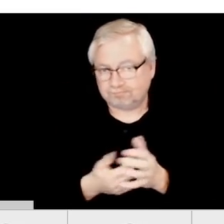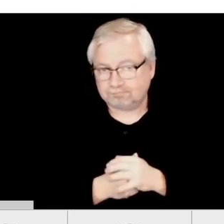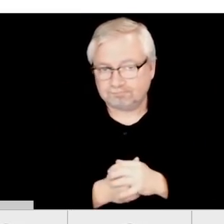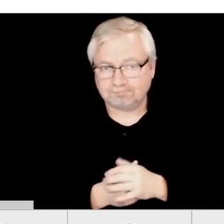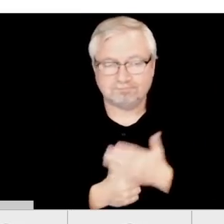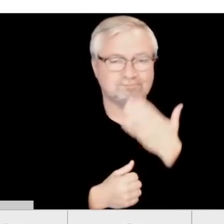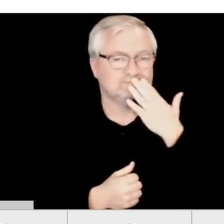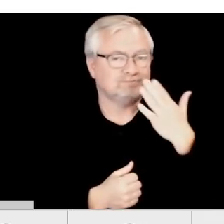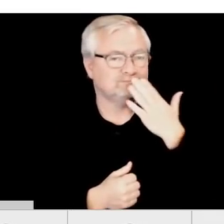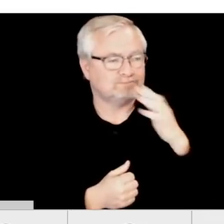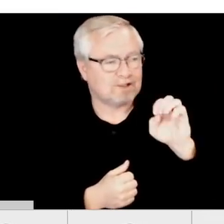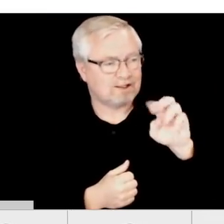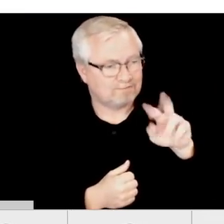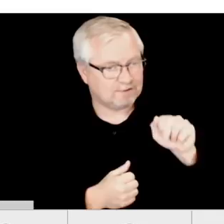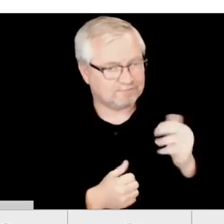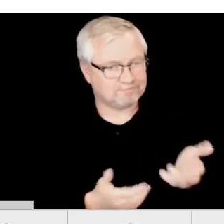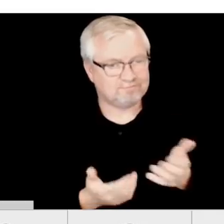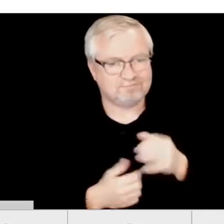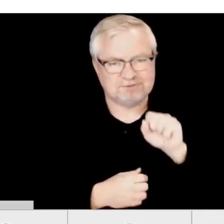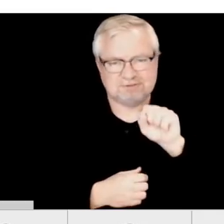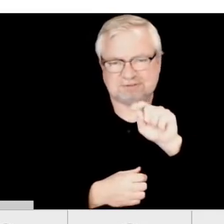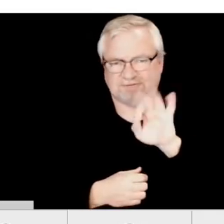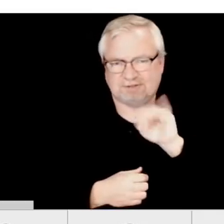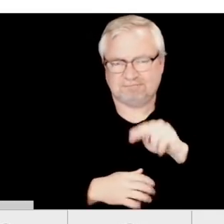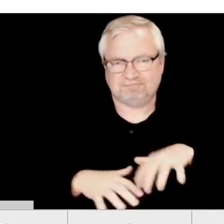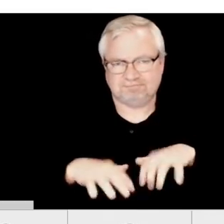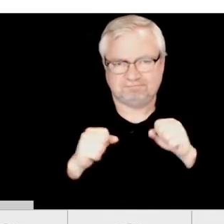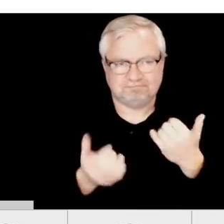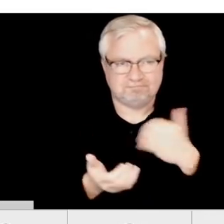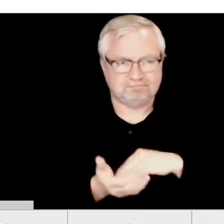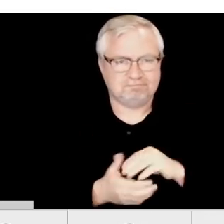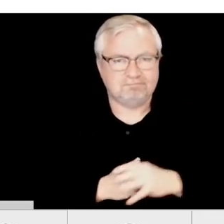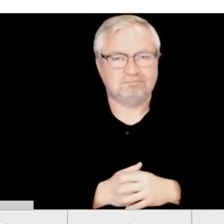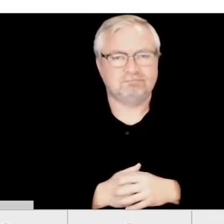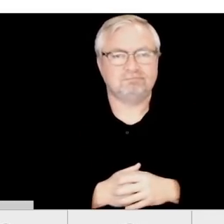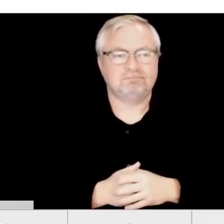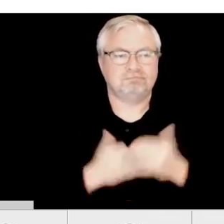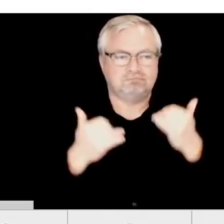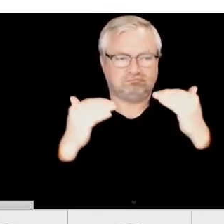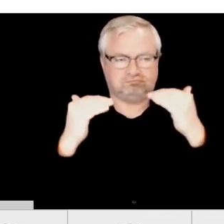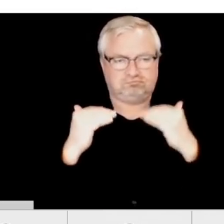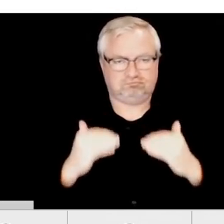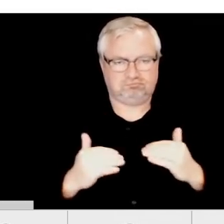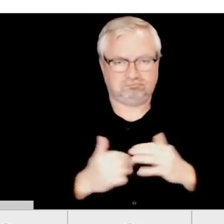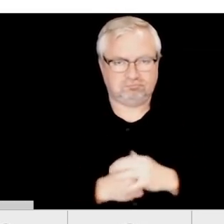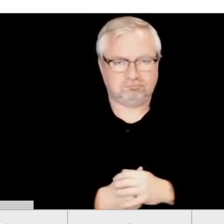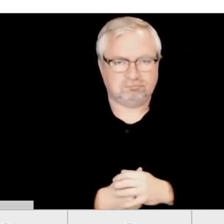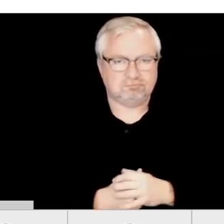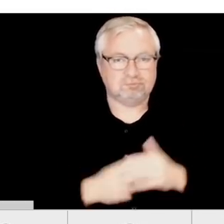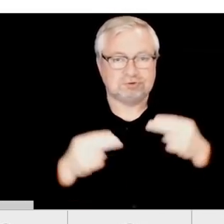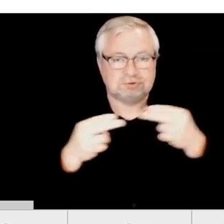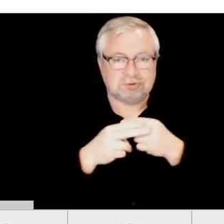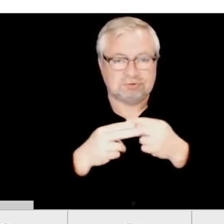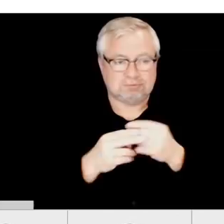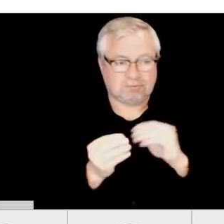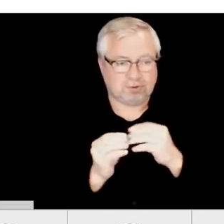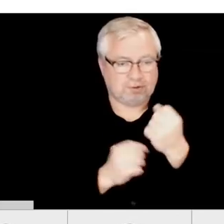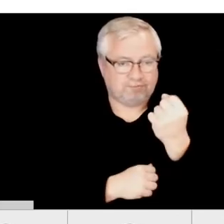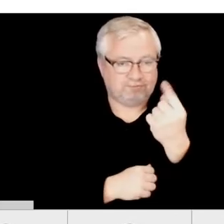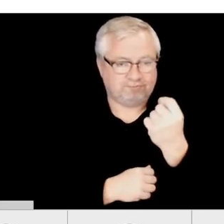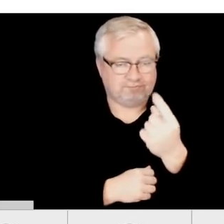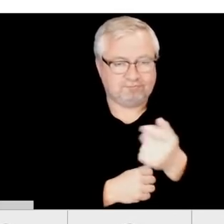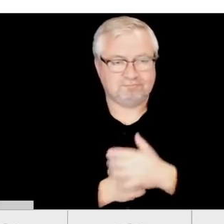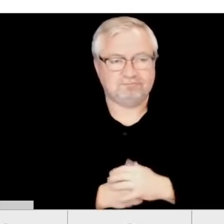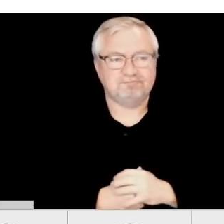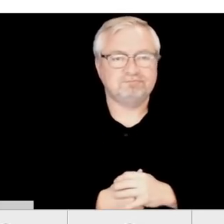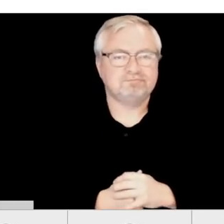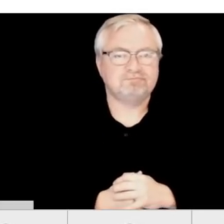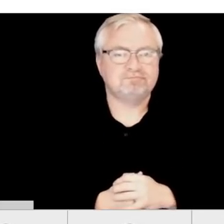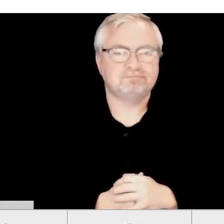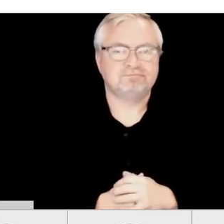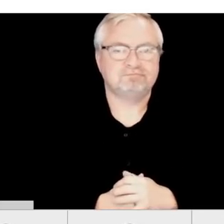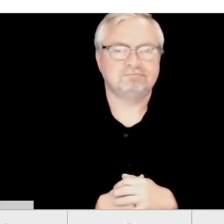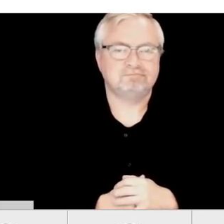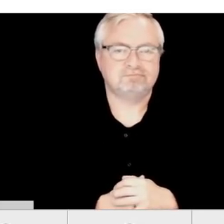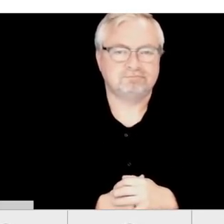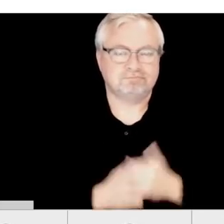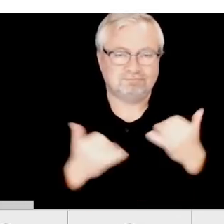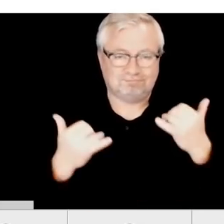So moving on, on slide 11, so what are the impacts of the structural changes